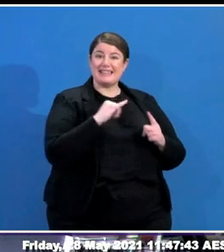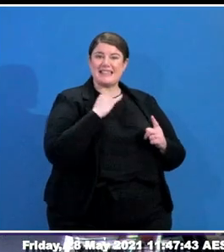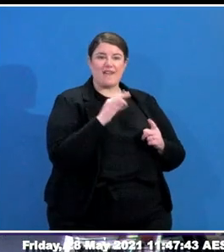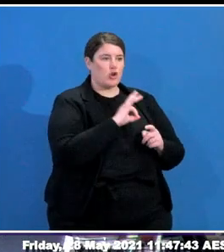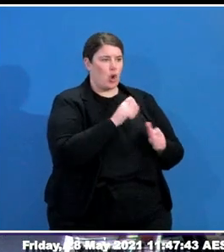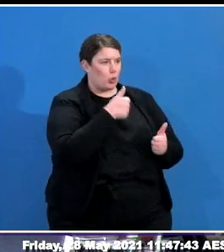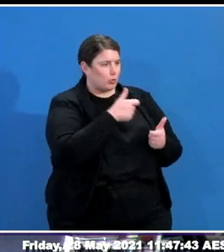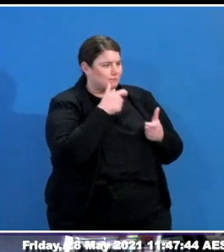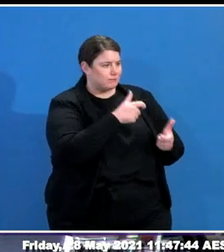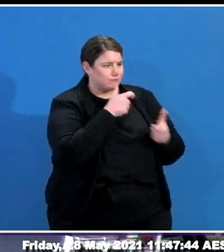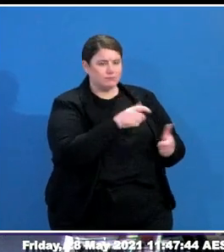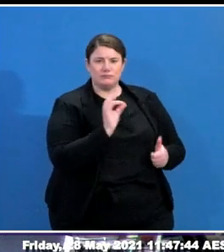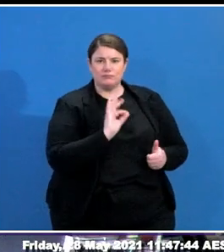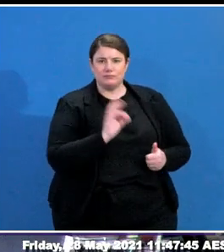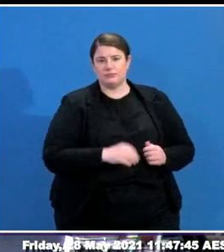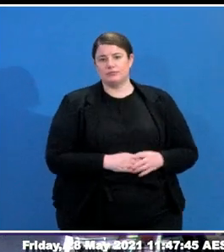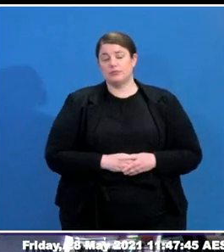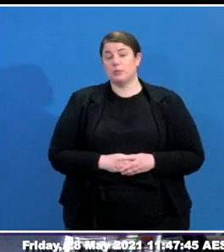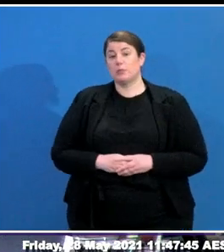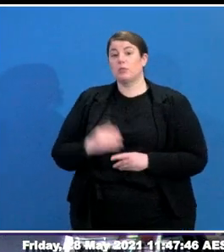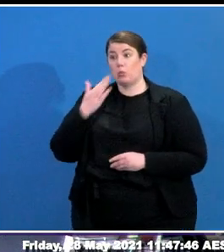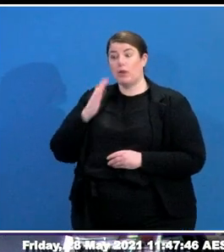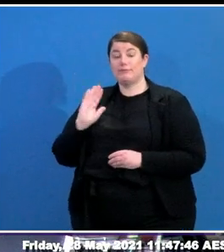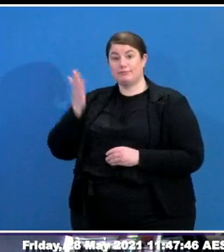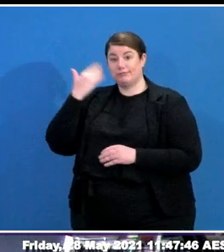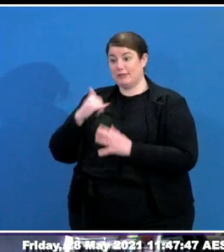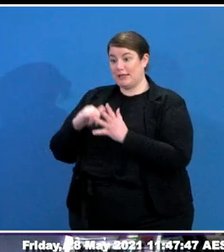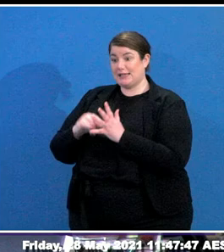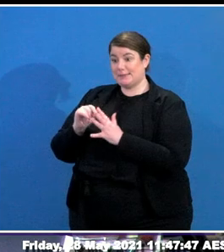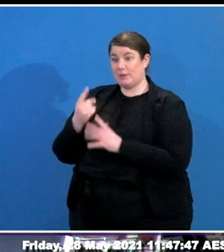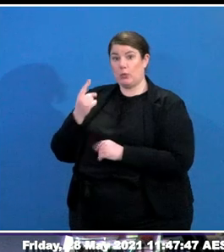At that point in time whilst SP1 and --- well, while SP1 was there, yes.